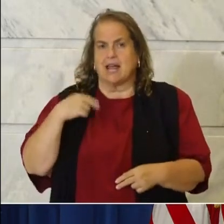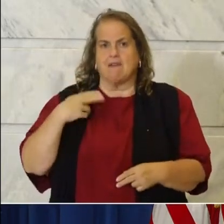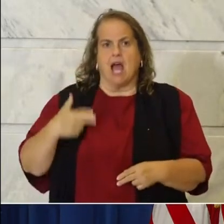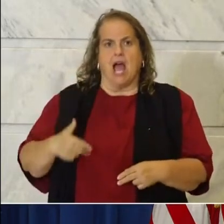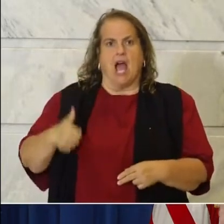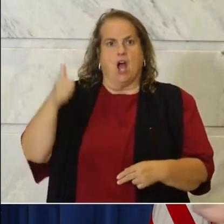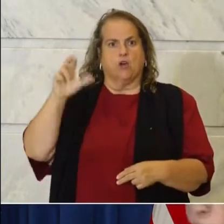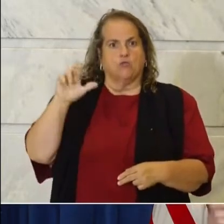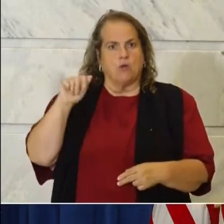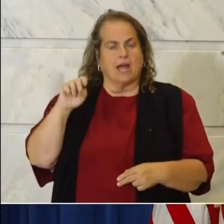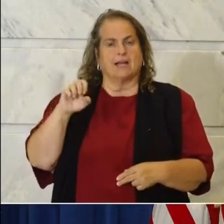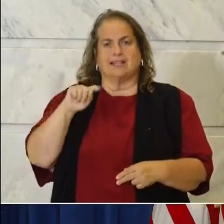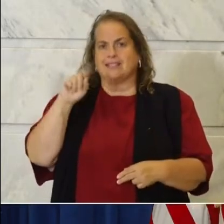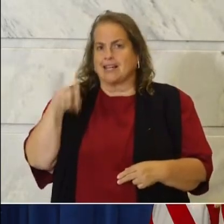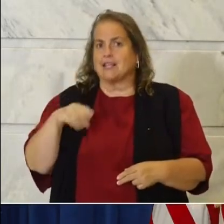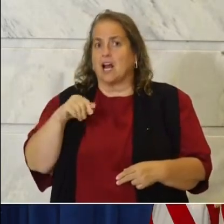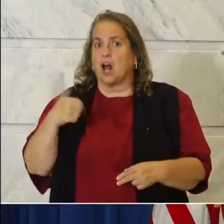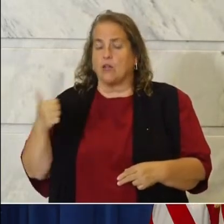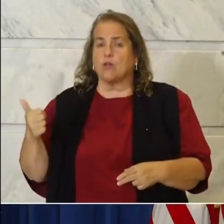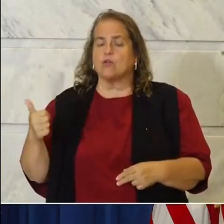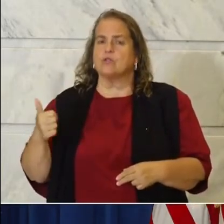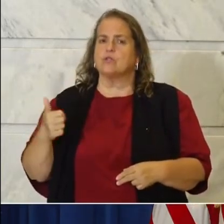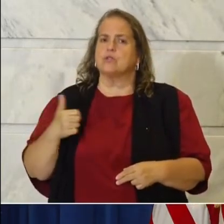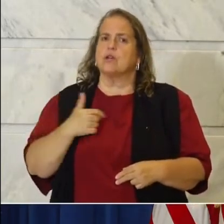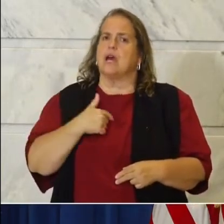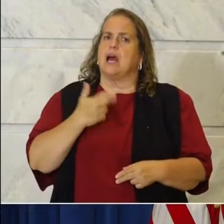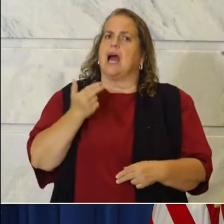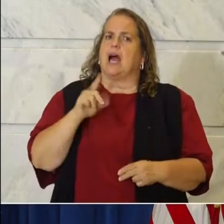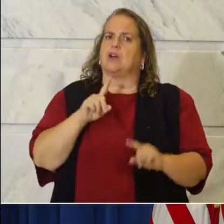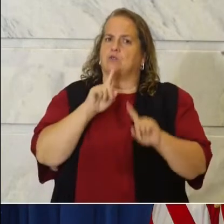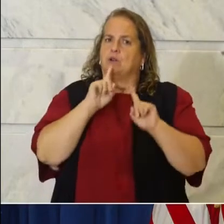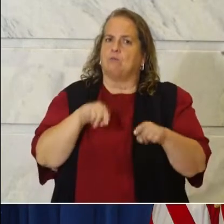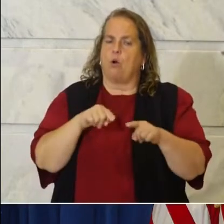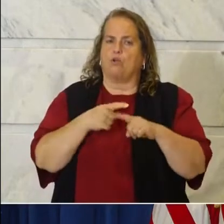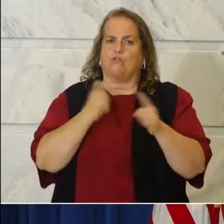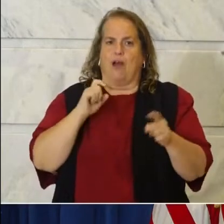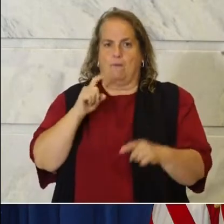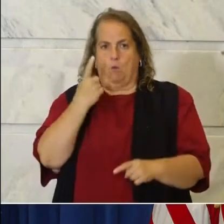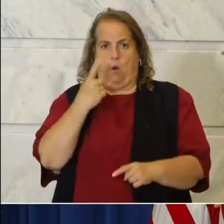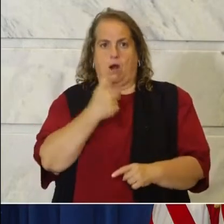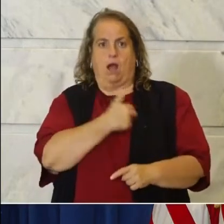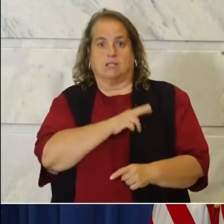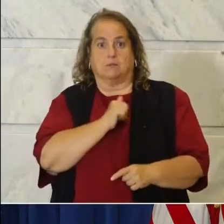of course, Texas and others I had report from a least one hospital that